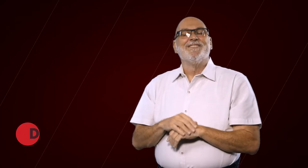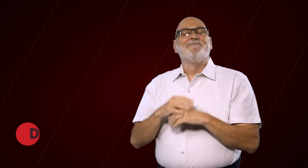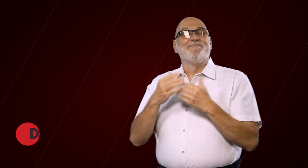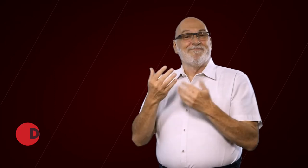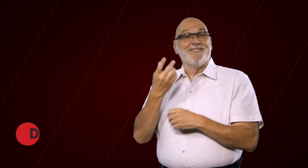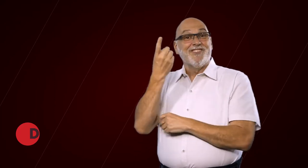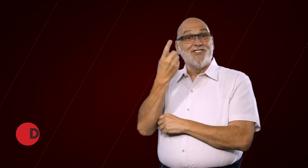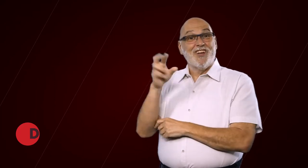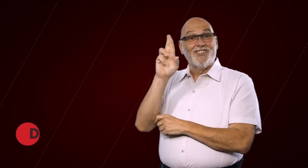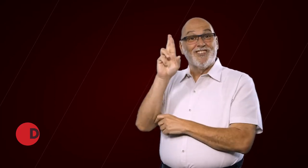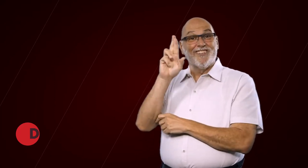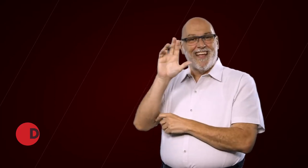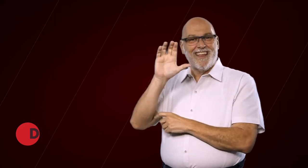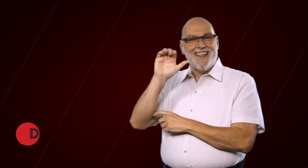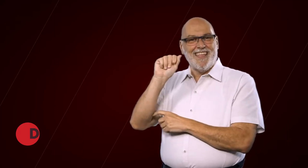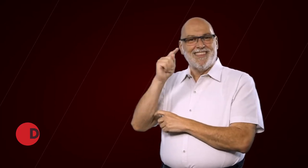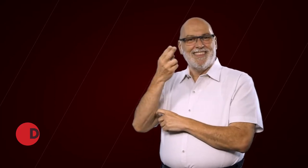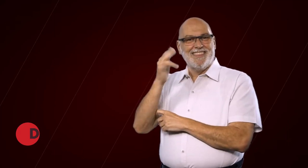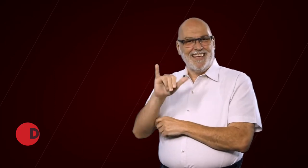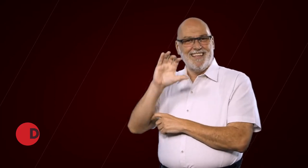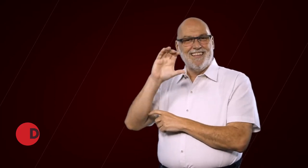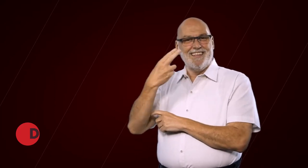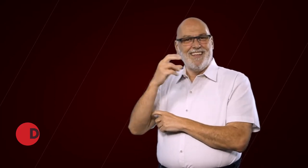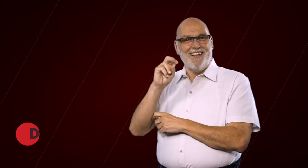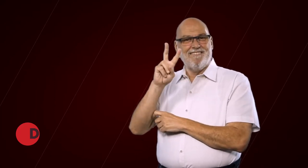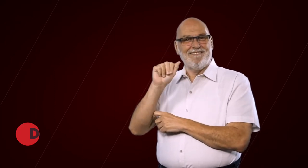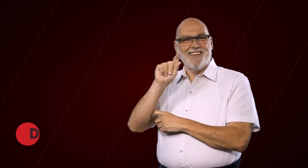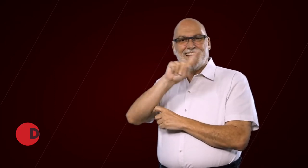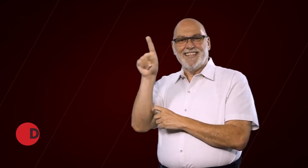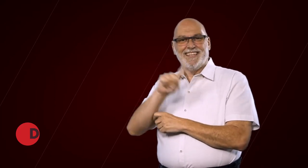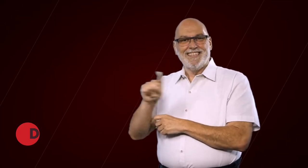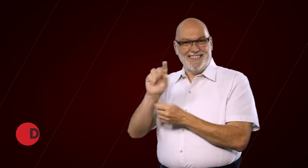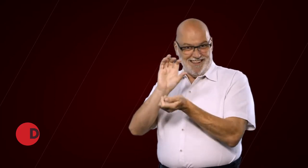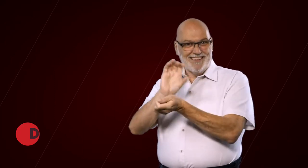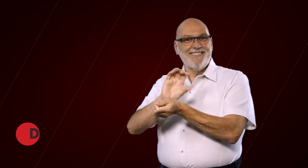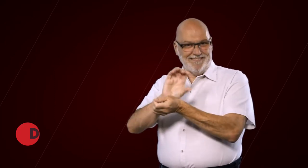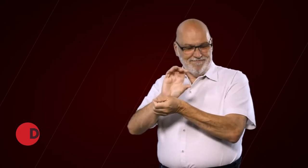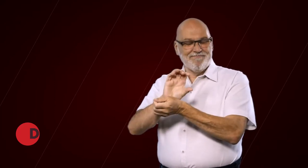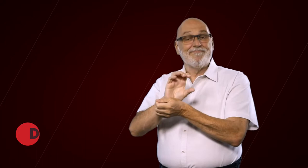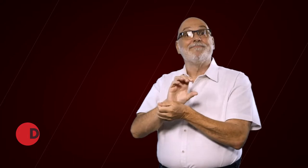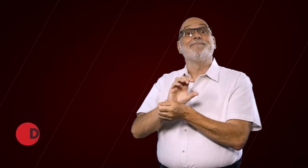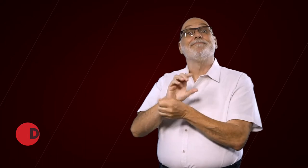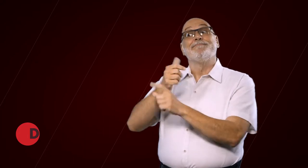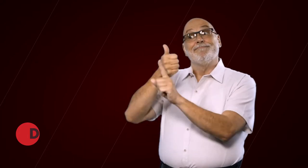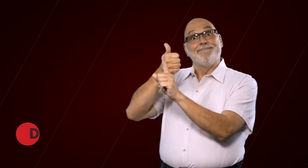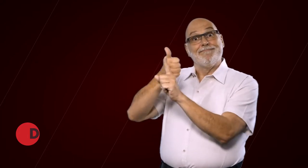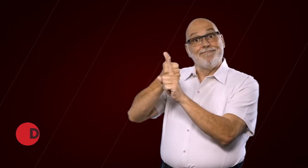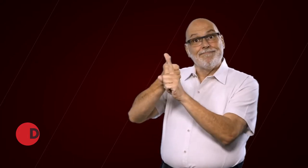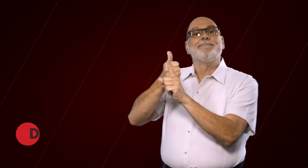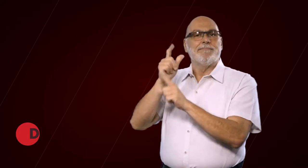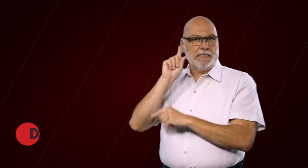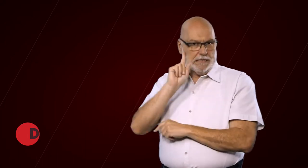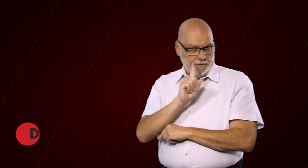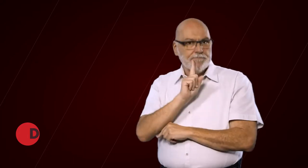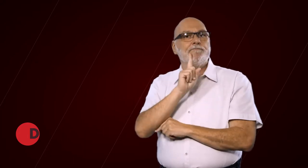Dr. Cathy Chovaz, a Deaf clinical psychologist,